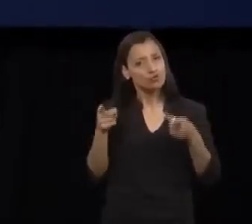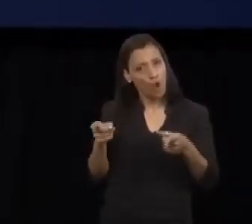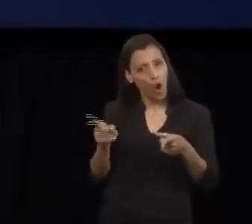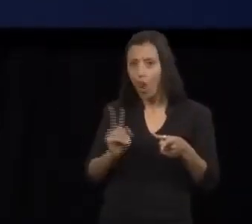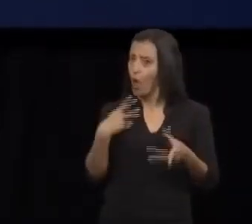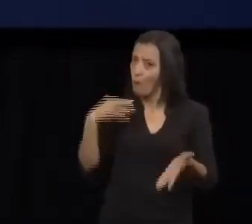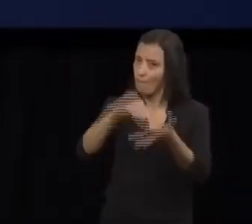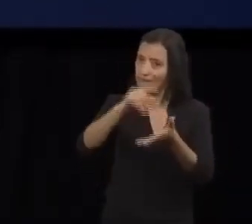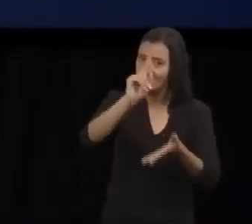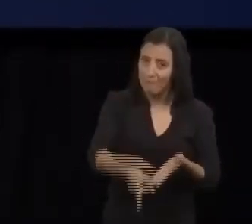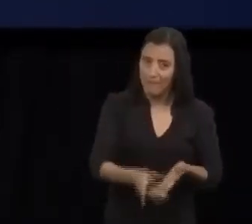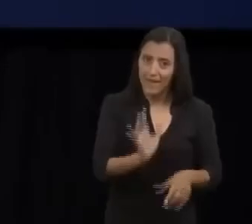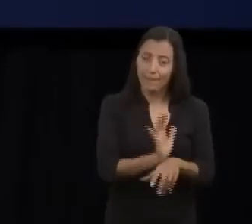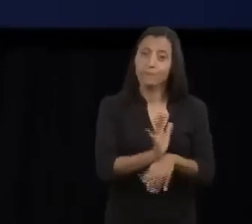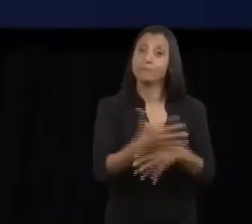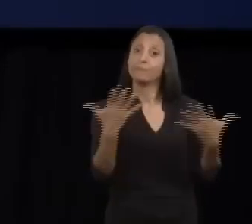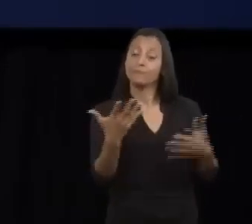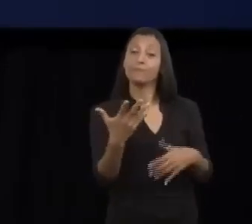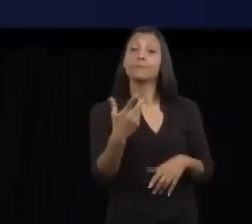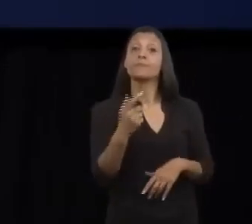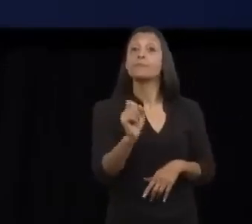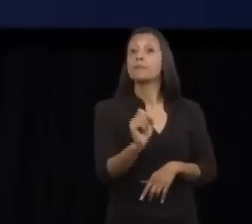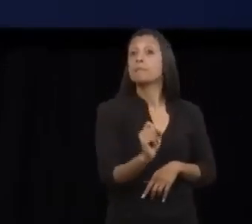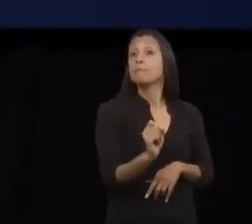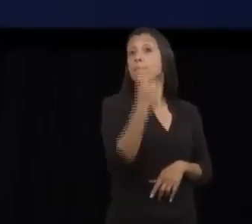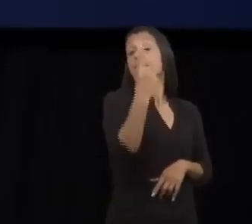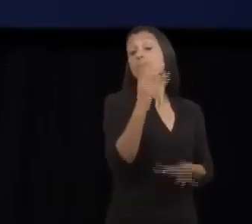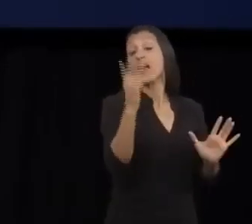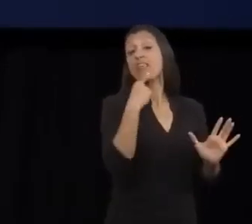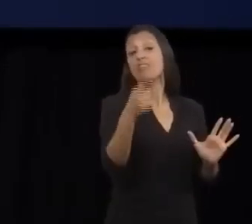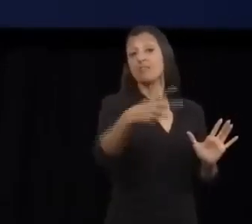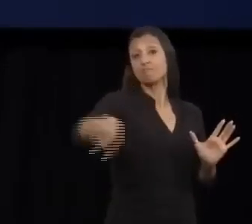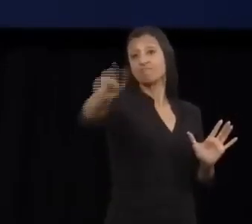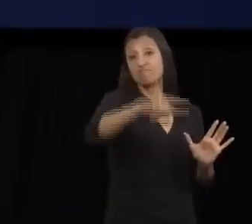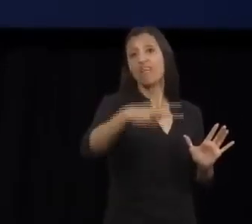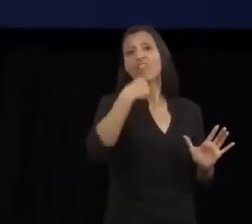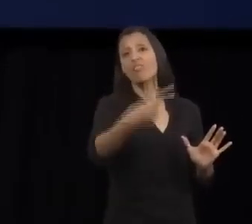therefore, the first myth that we dropped